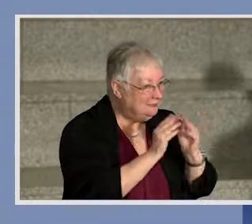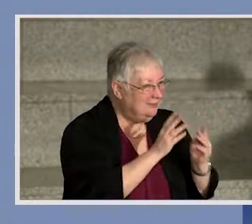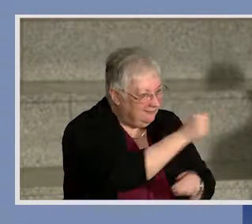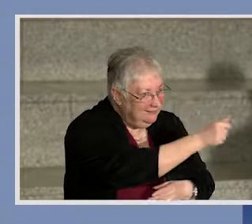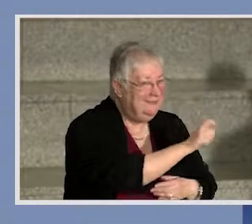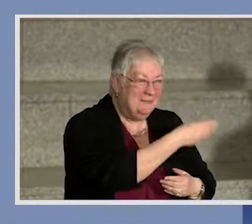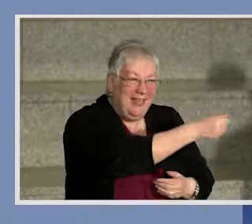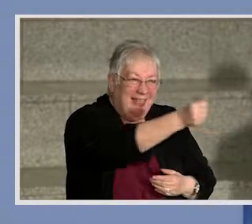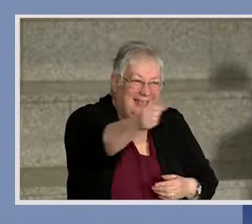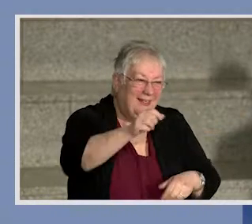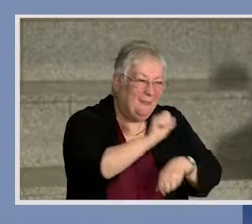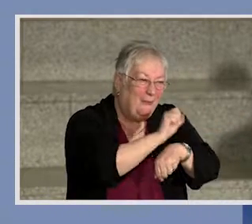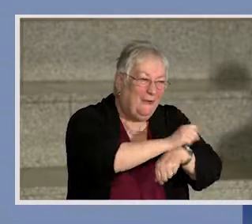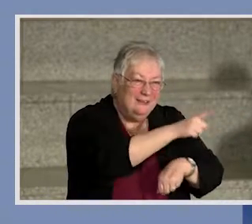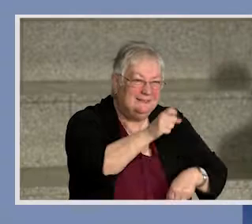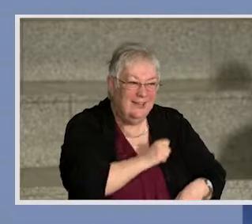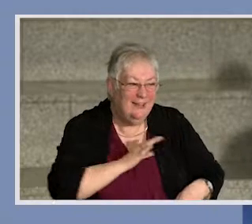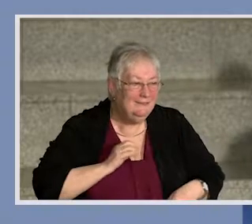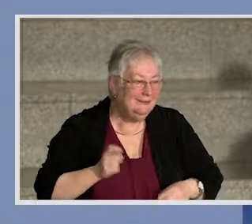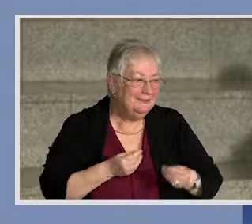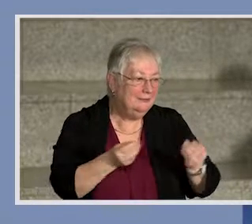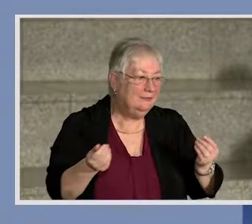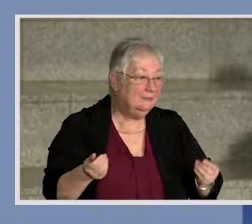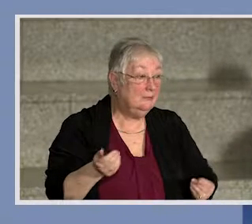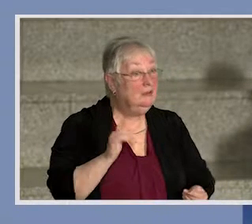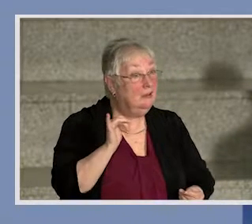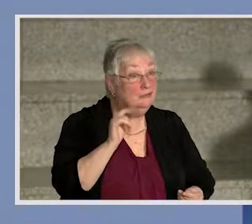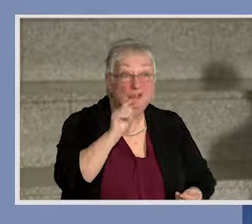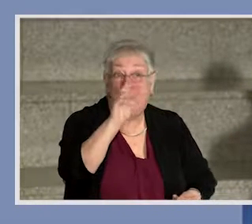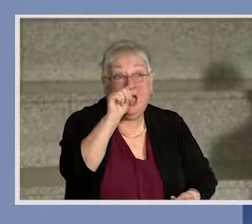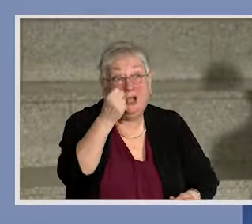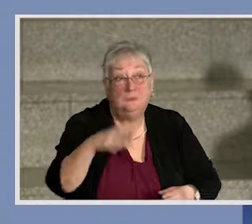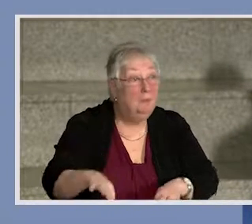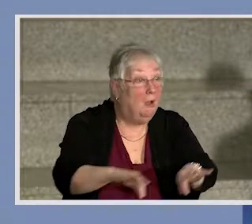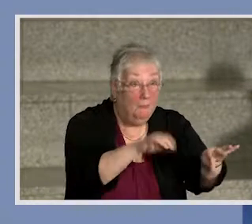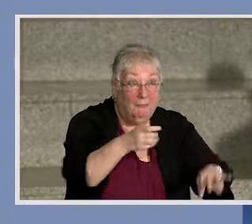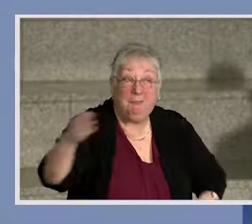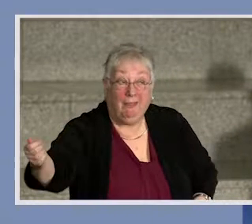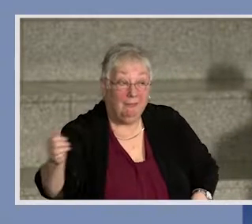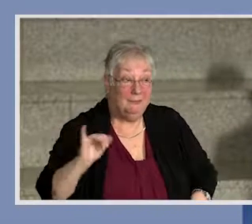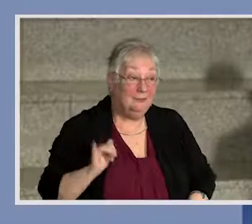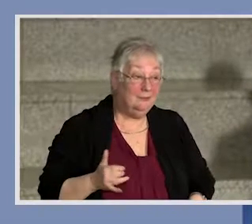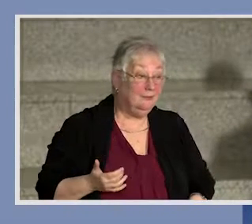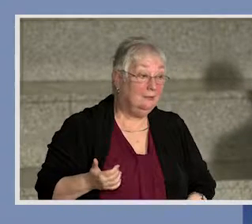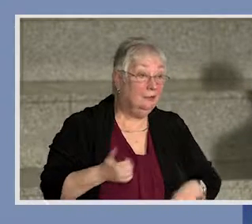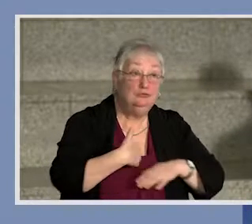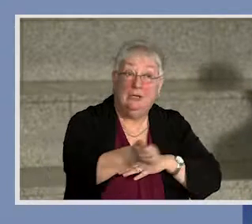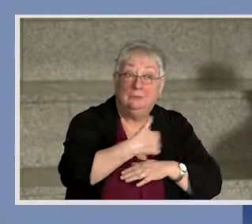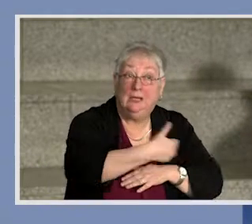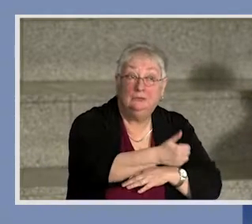DEPARTMENT OF PUBLIC WORKS, YOUR TRASH PICK-UP, DDOT, ALL OF THE TRANSPORTATION OPERATIONS, SCHOOL CROSSING GUARDS, IT PAYS